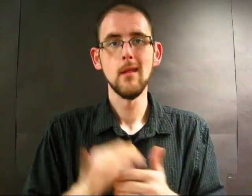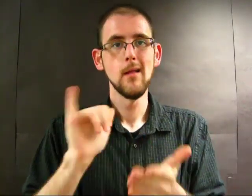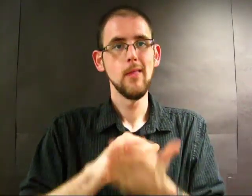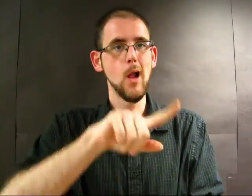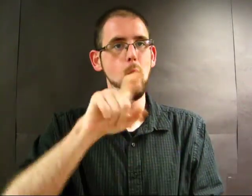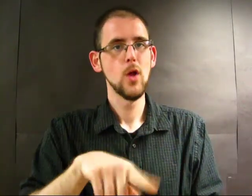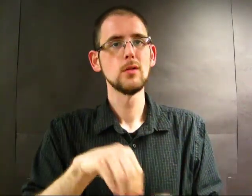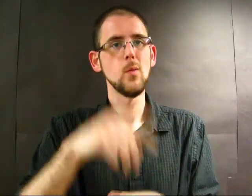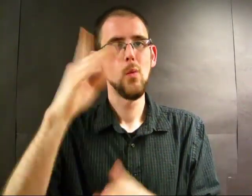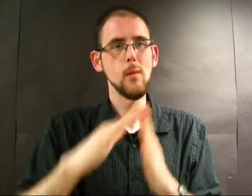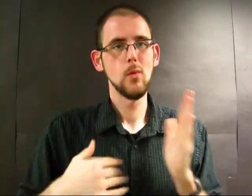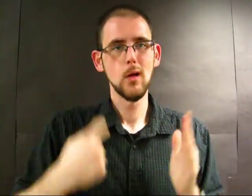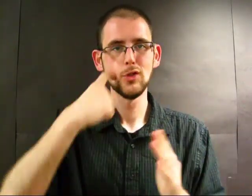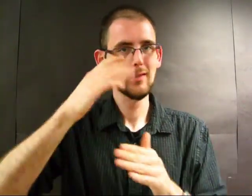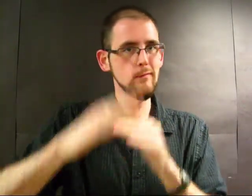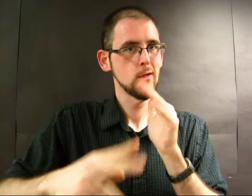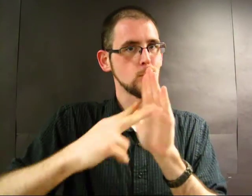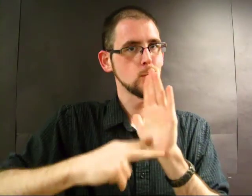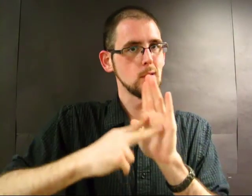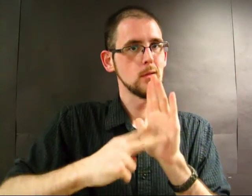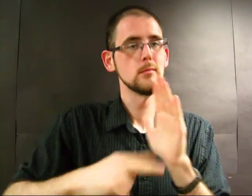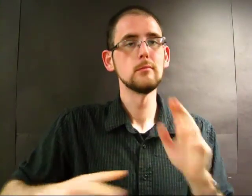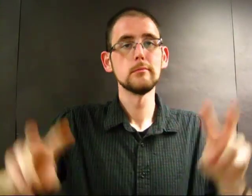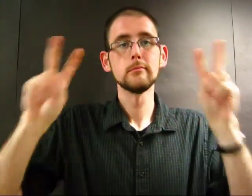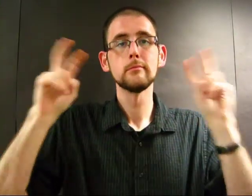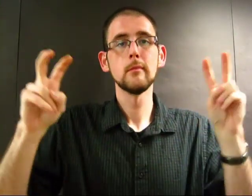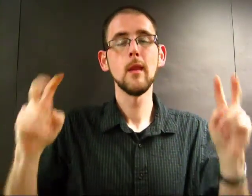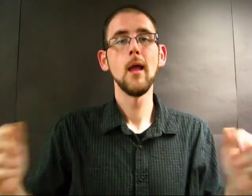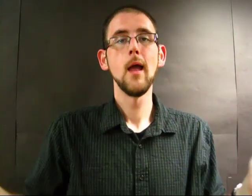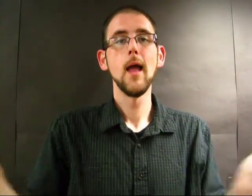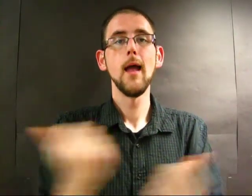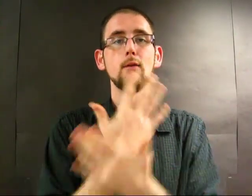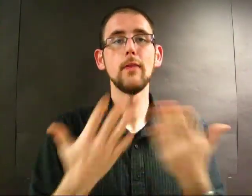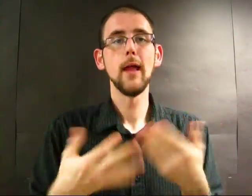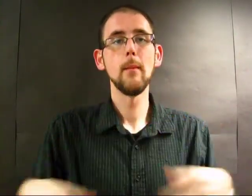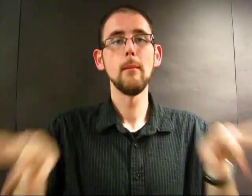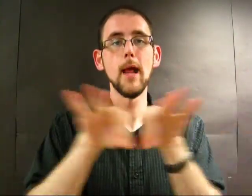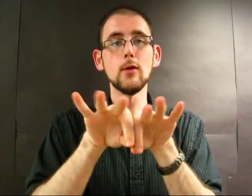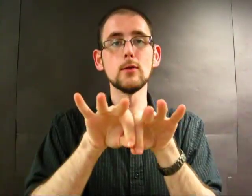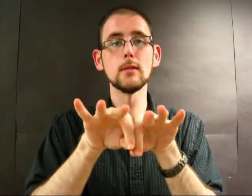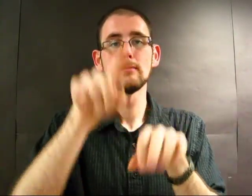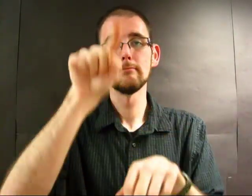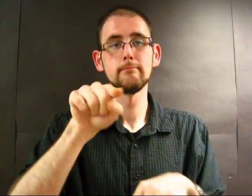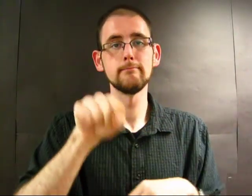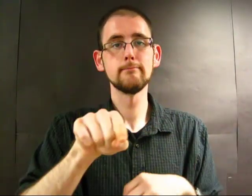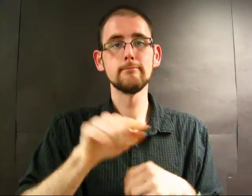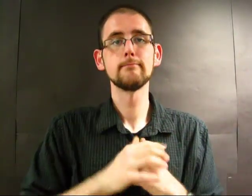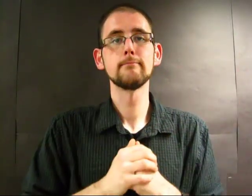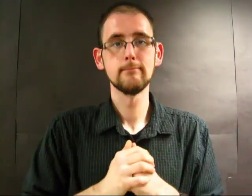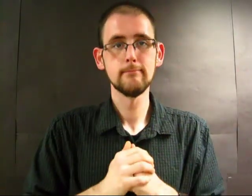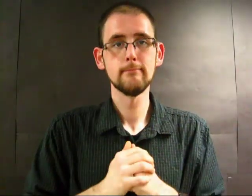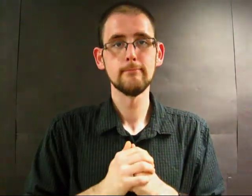Those questions come up in the last book I read, "Everything Matters!"